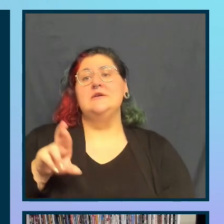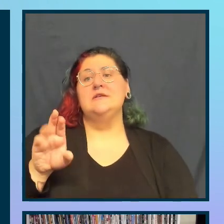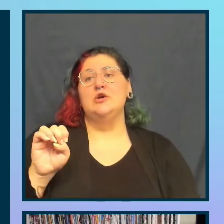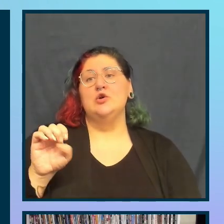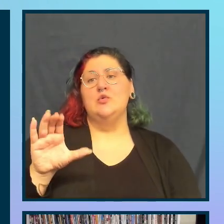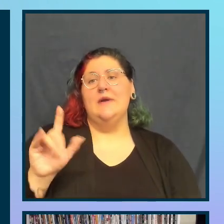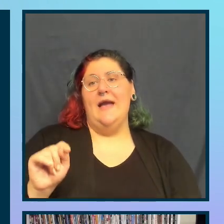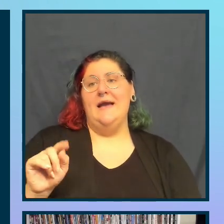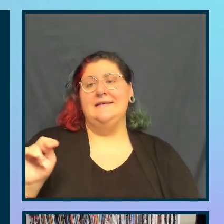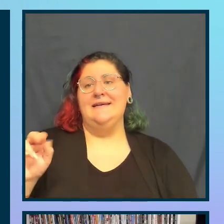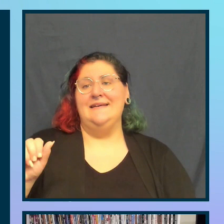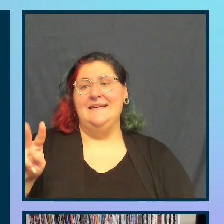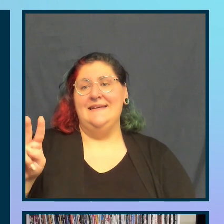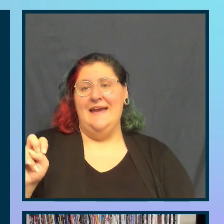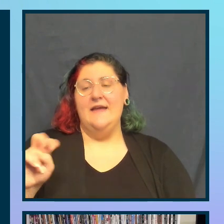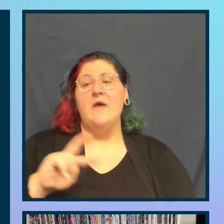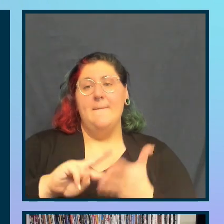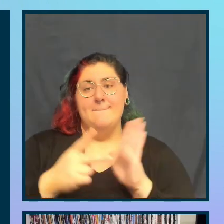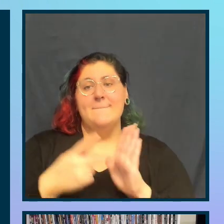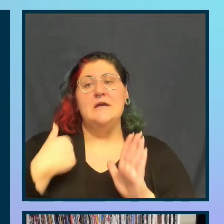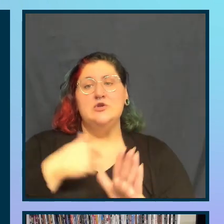is a matter of including the accessibility state prop.